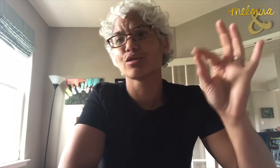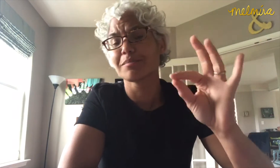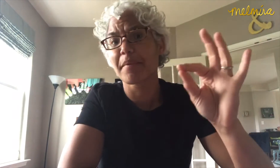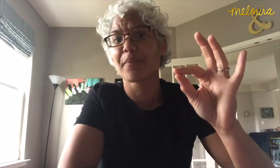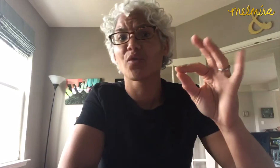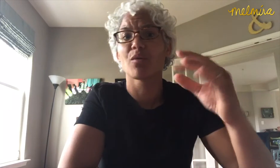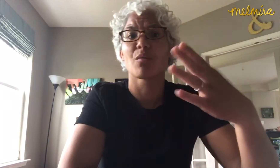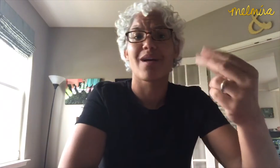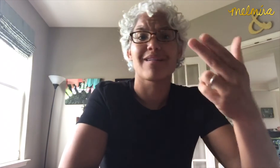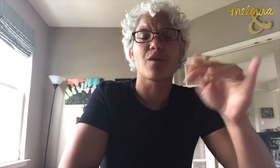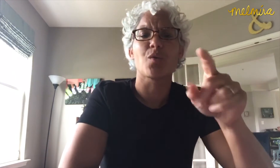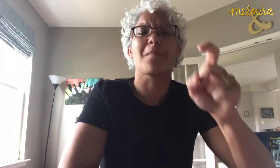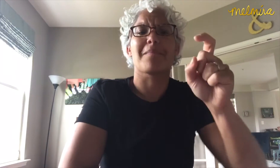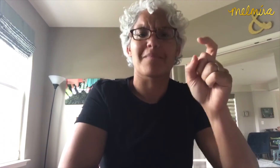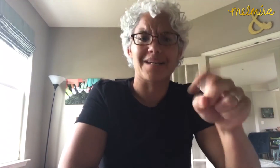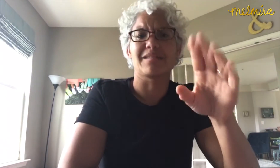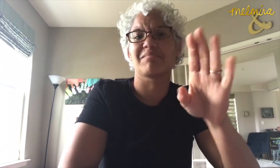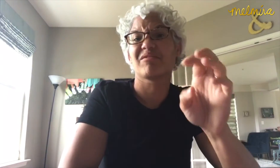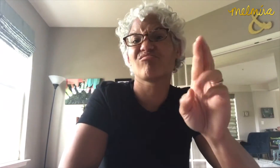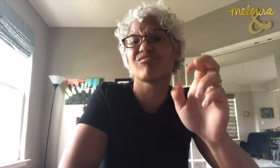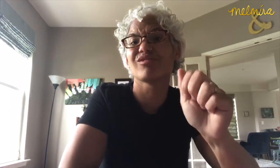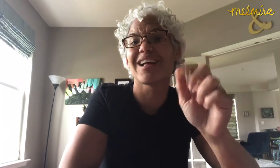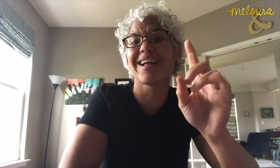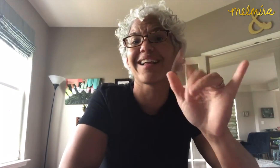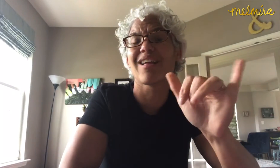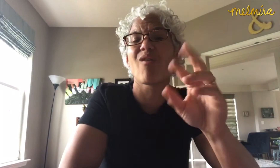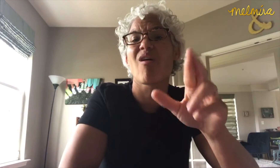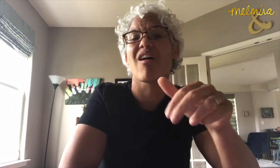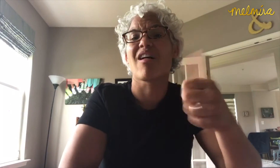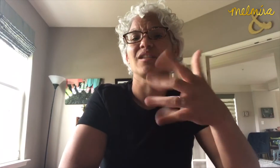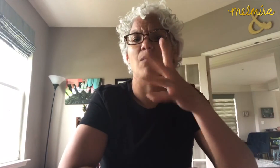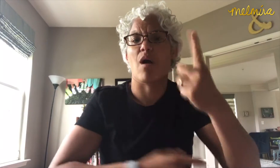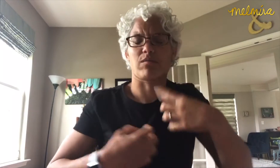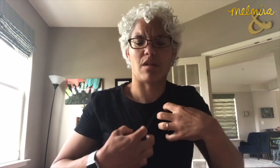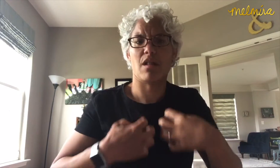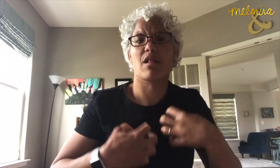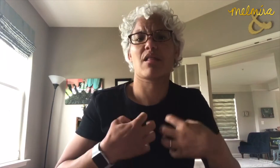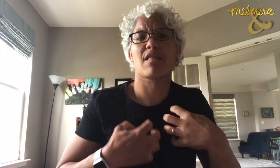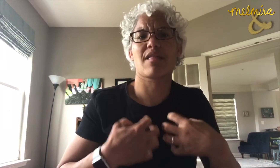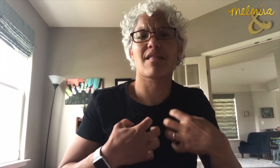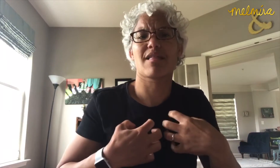salt and peppered or go with white hair. Women must be ready or they will always